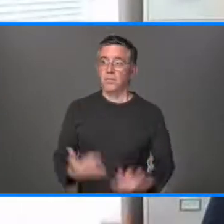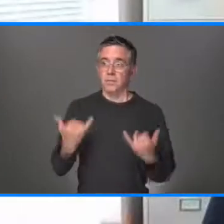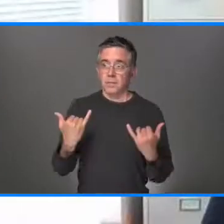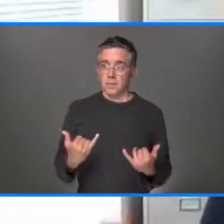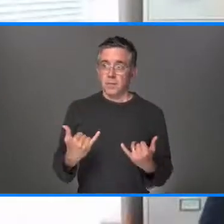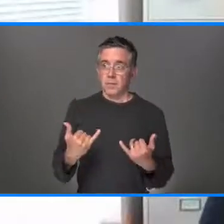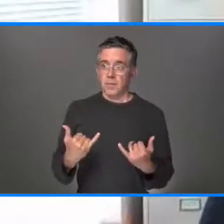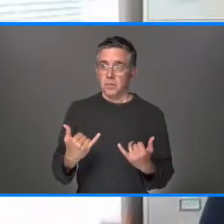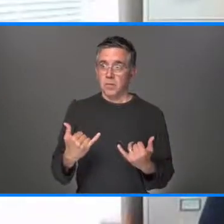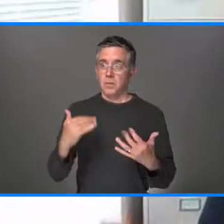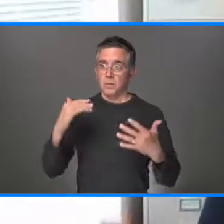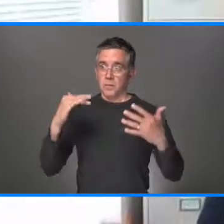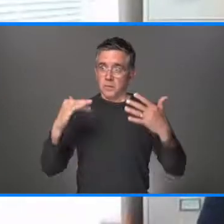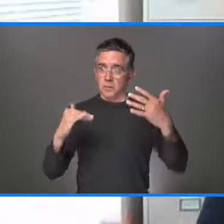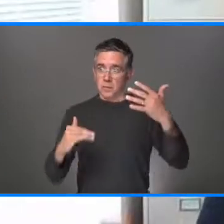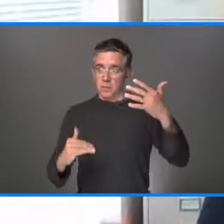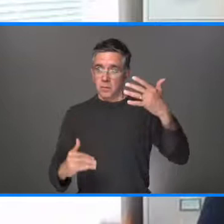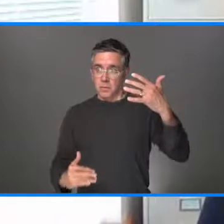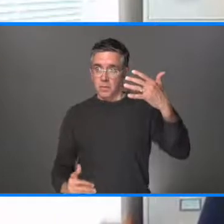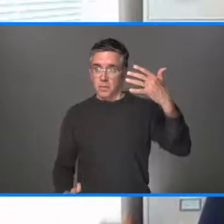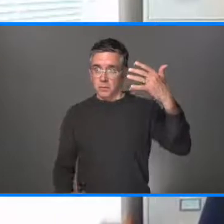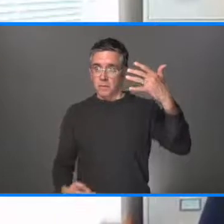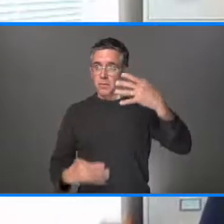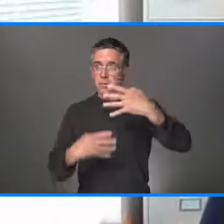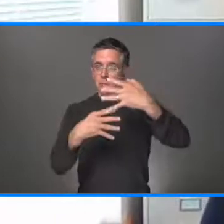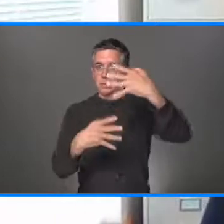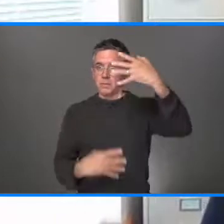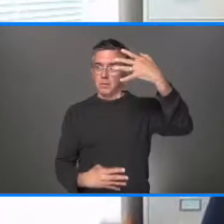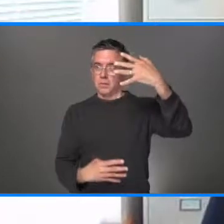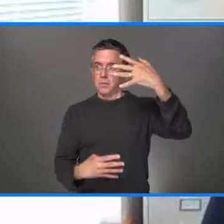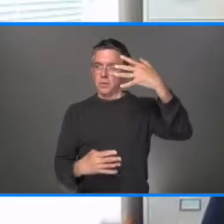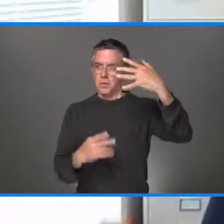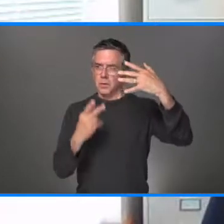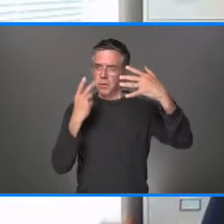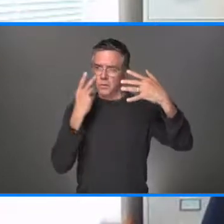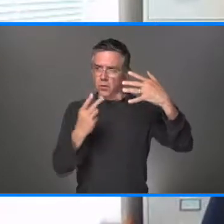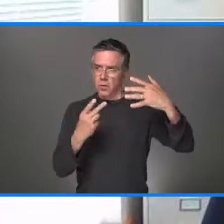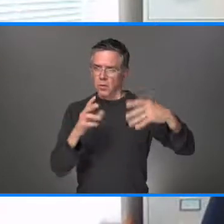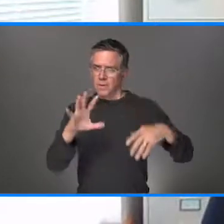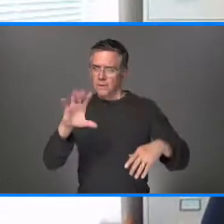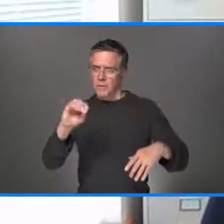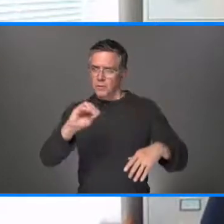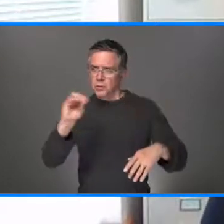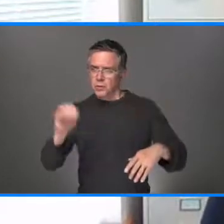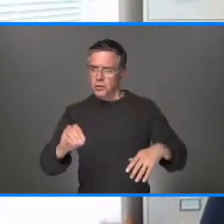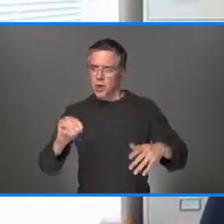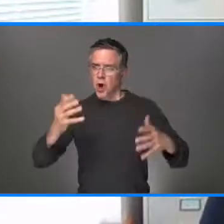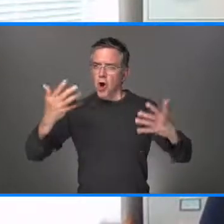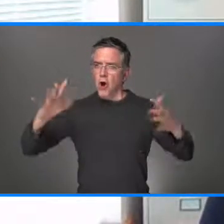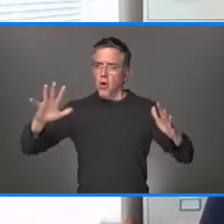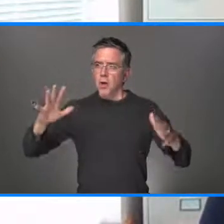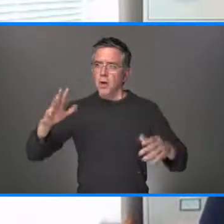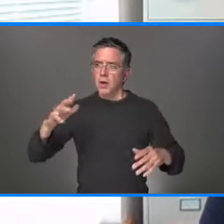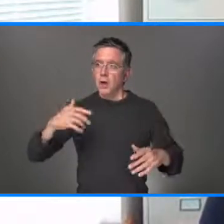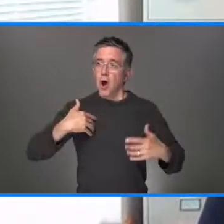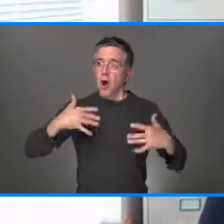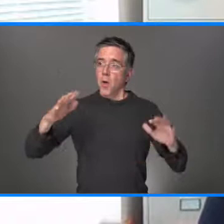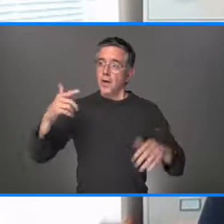we're finding that about 50% of people have already been vaccinated, which really speaks to the better access that's out there